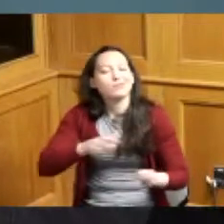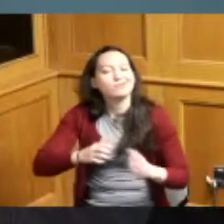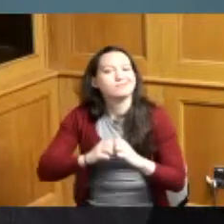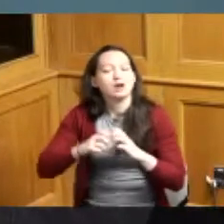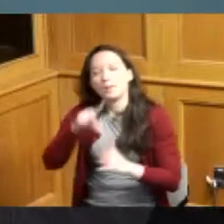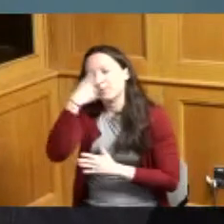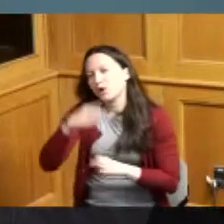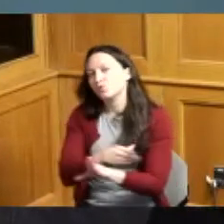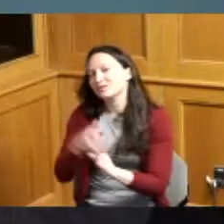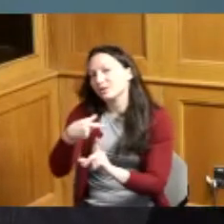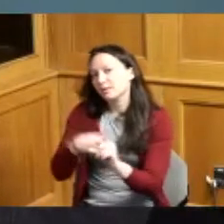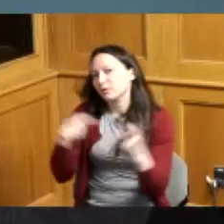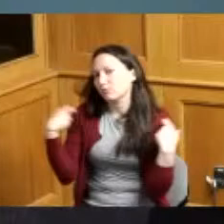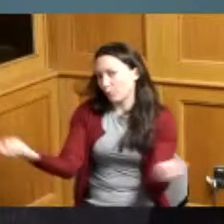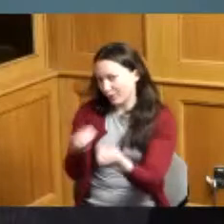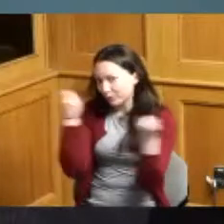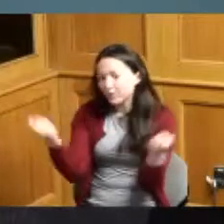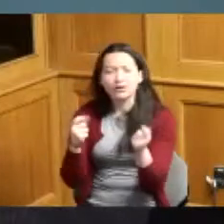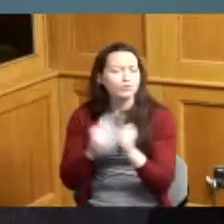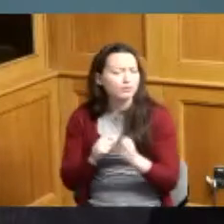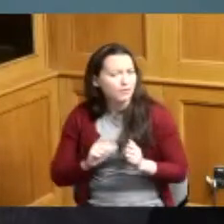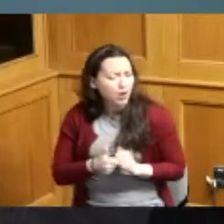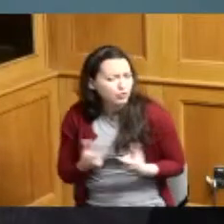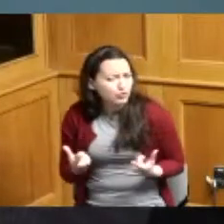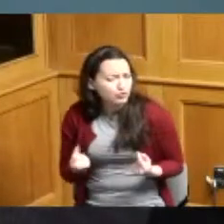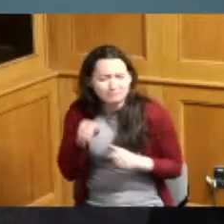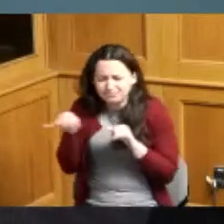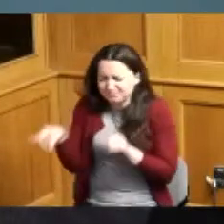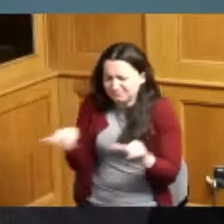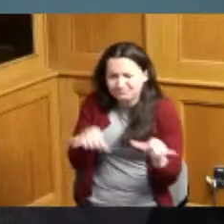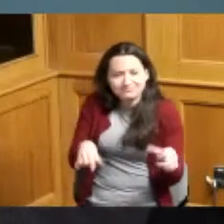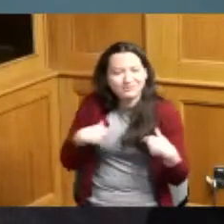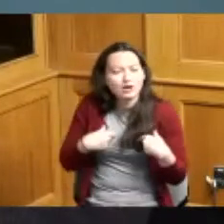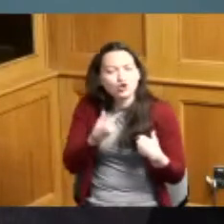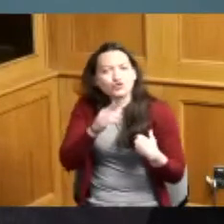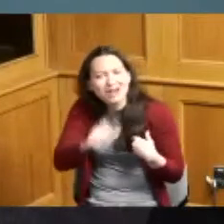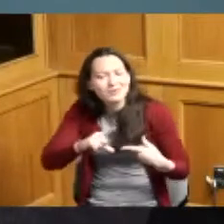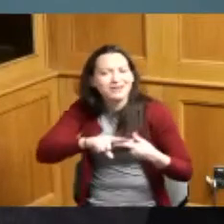month celebration by doing you know similar what they do with the Grammys and the Oscars when they